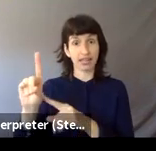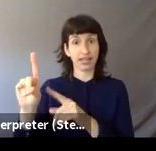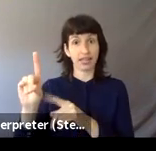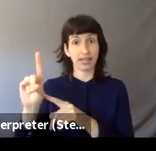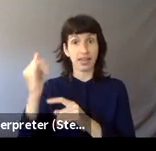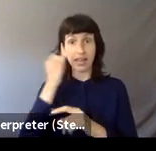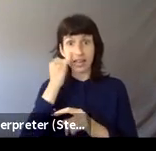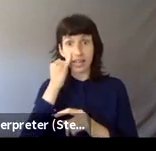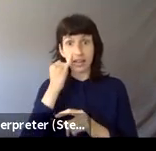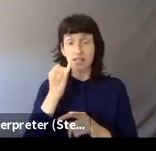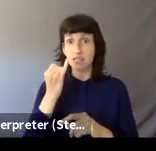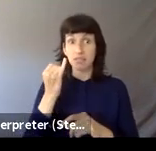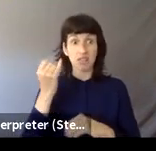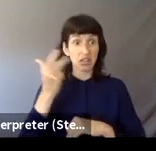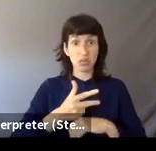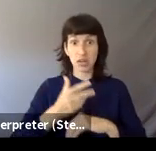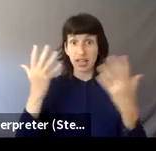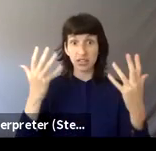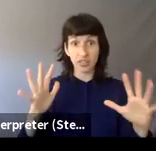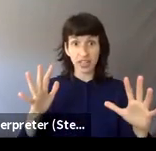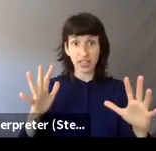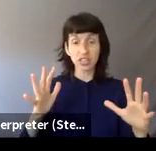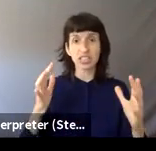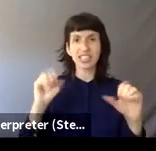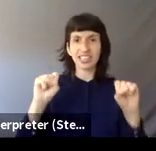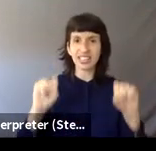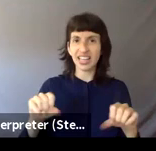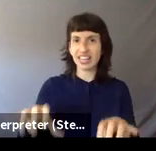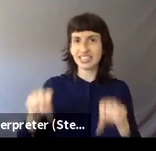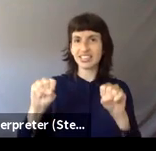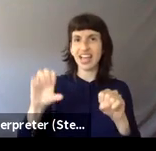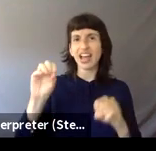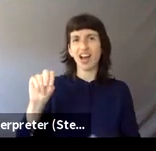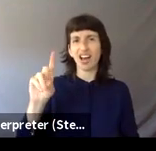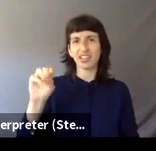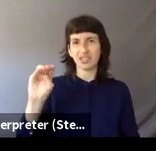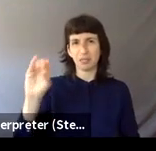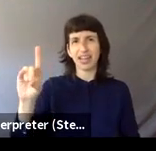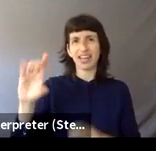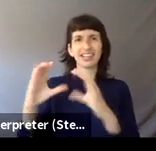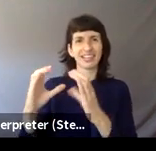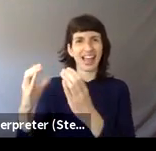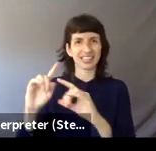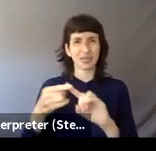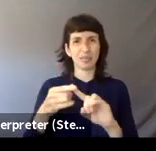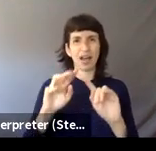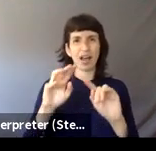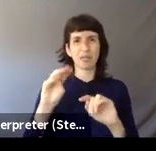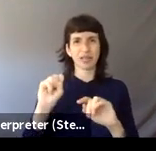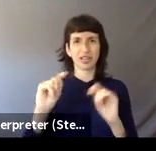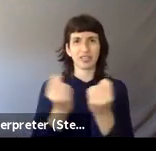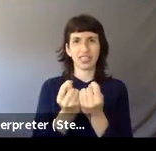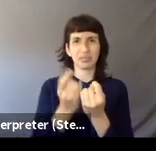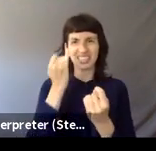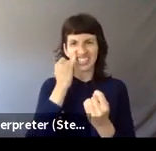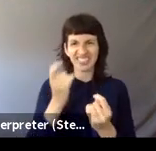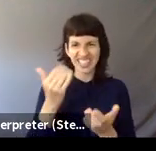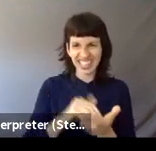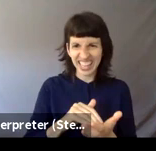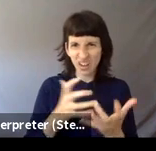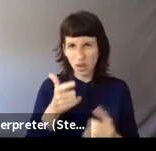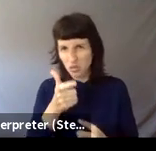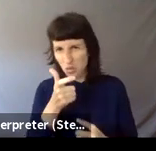On demand.